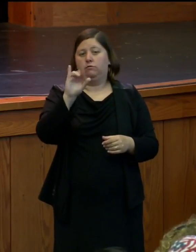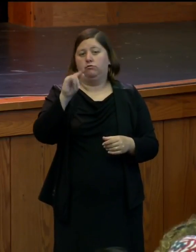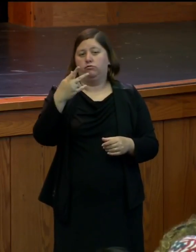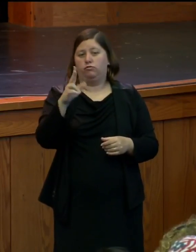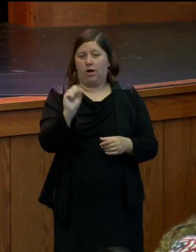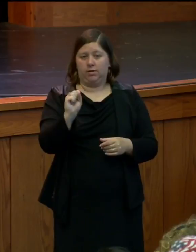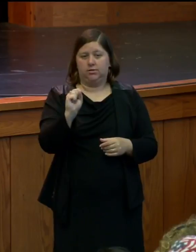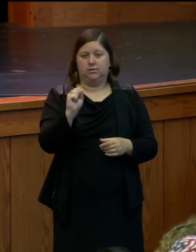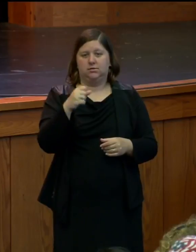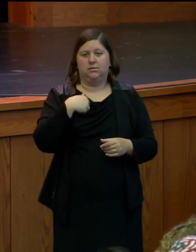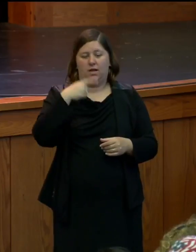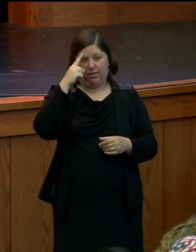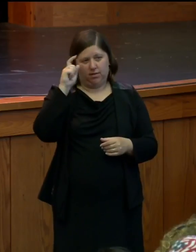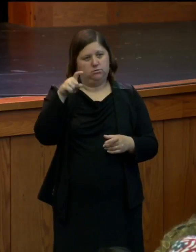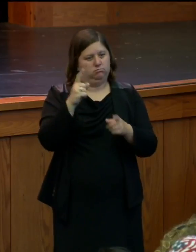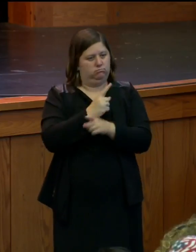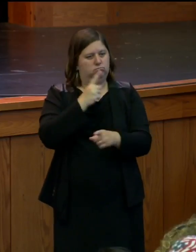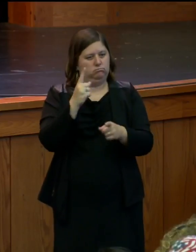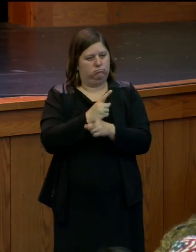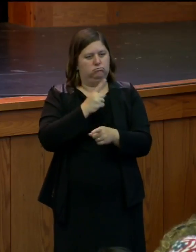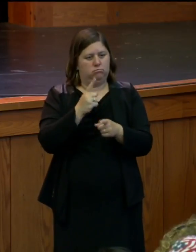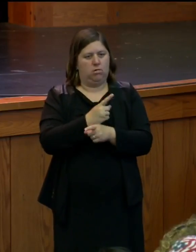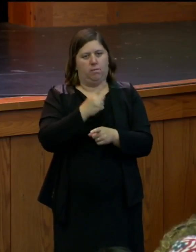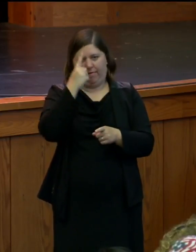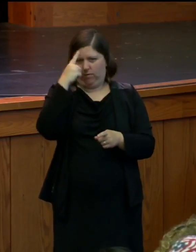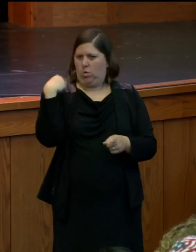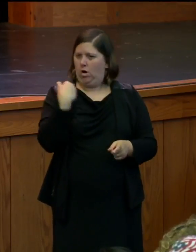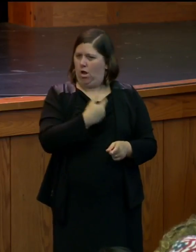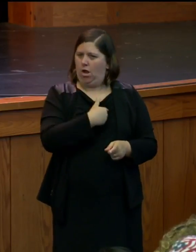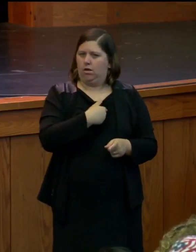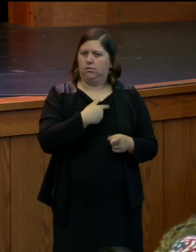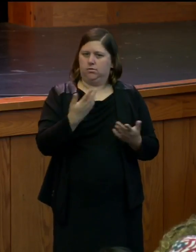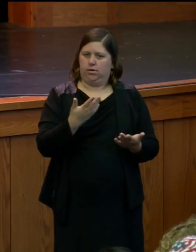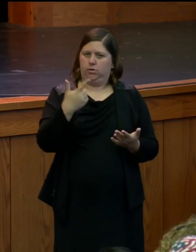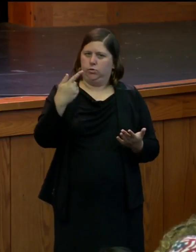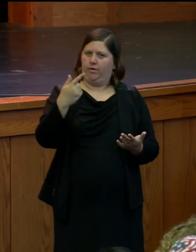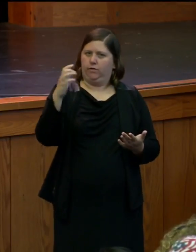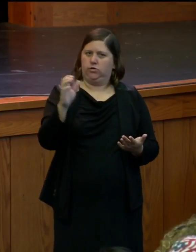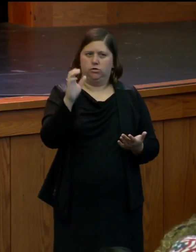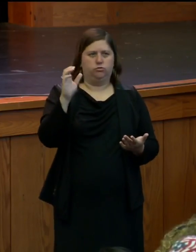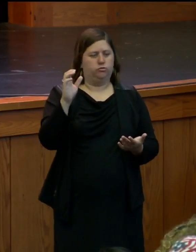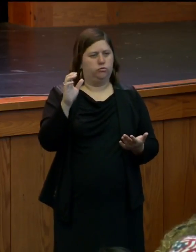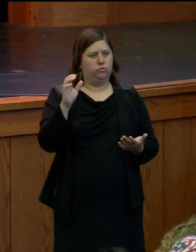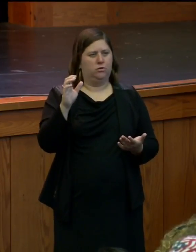THINK IT SHOULD BE A PROPER BILL OF RIGHTS FOR US IN THE 21ST CENTURY.